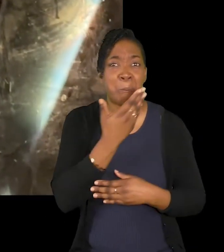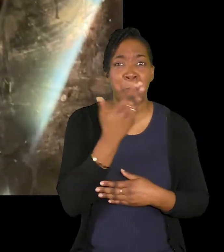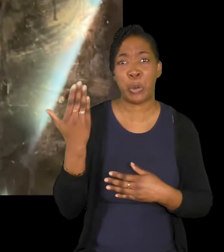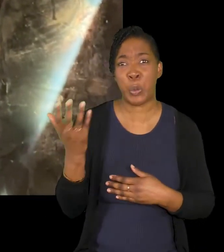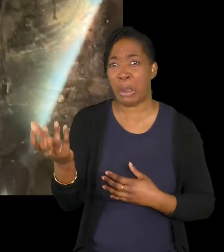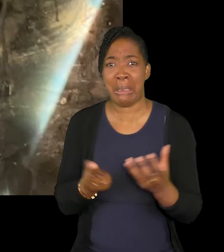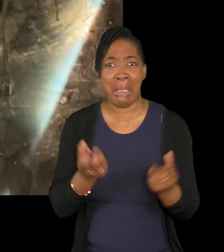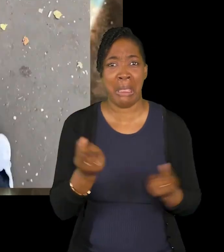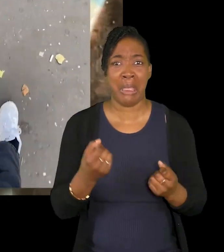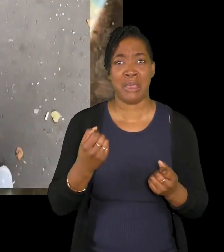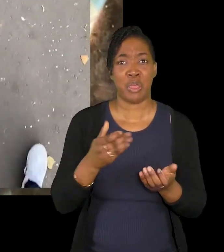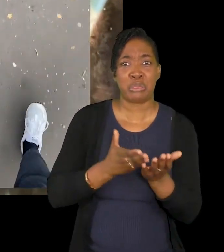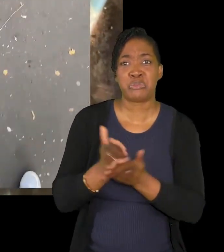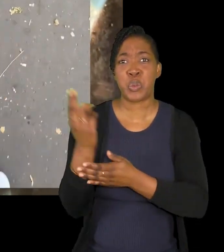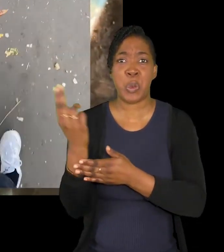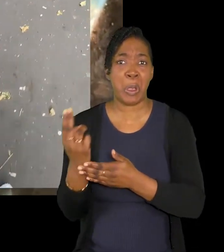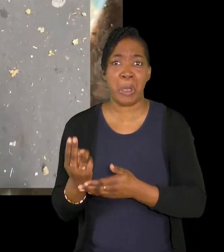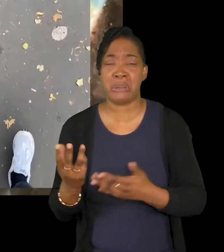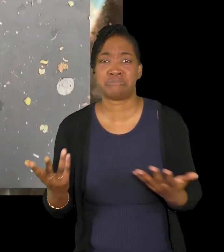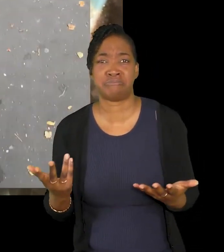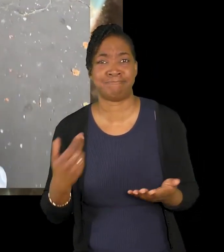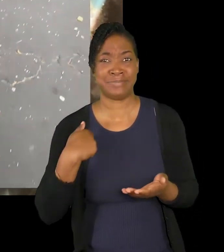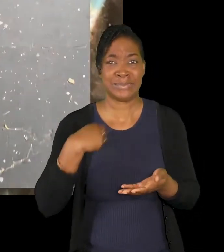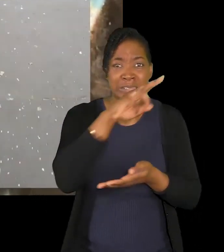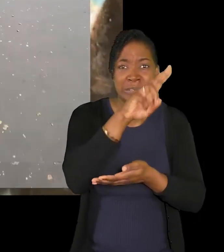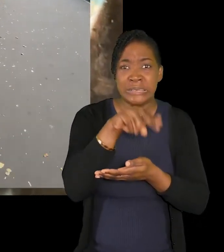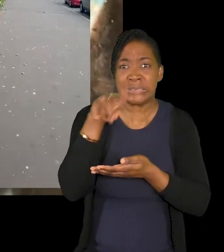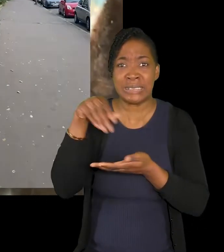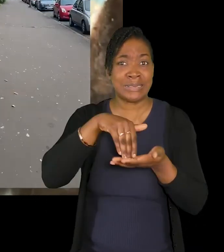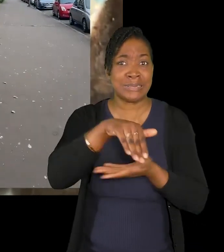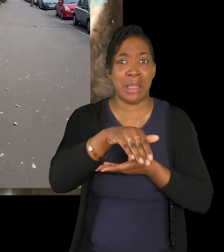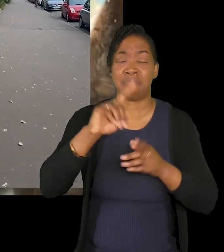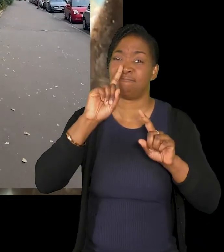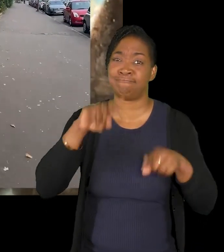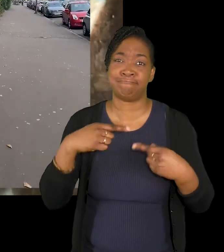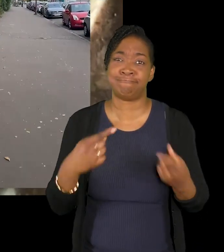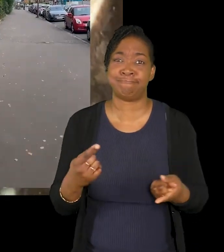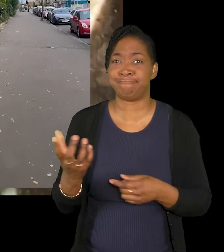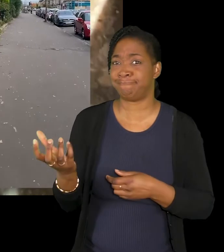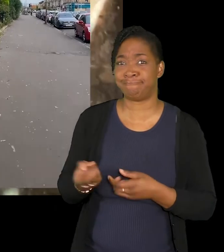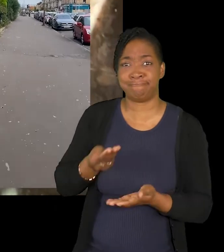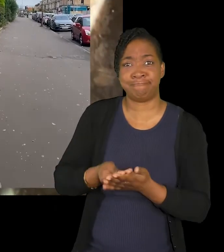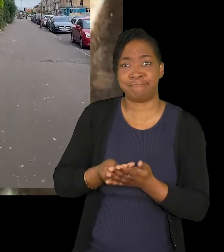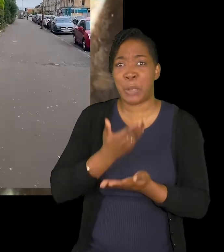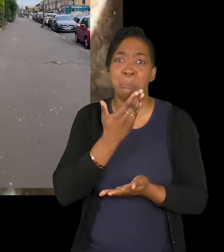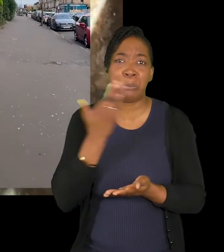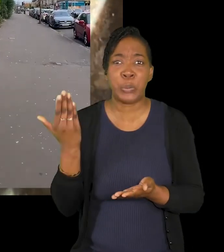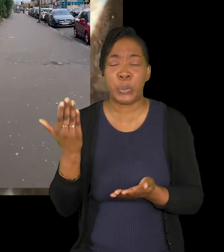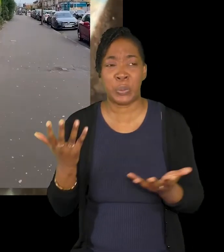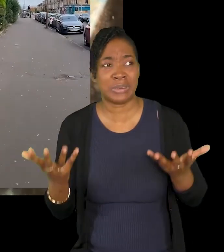Can’t make money as an artist now